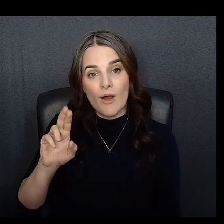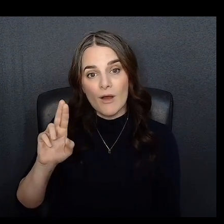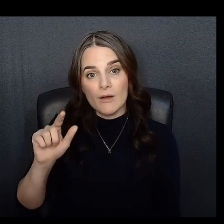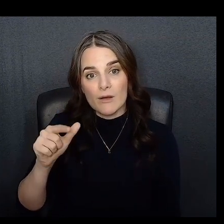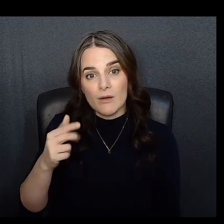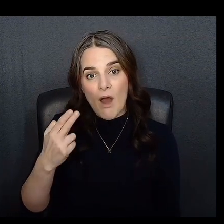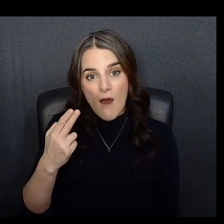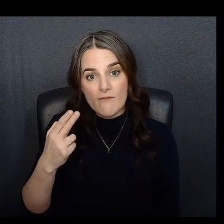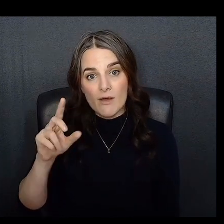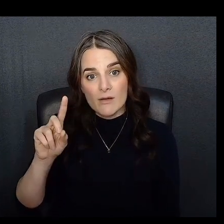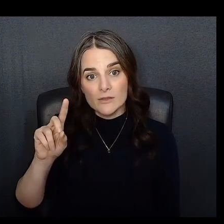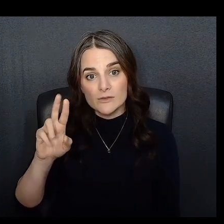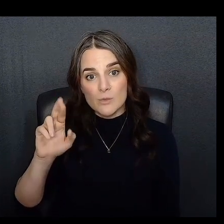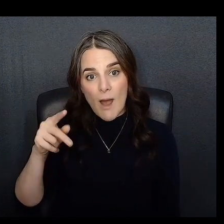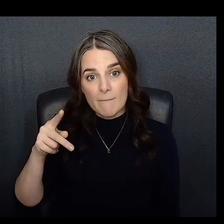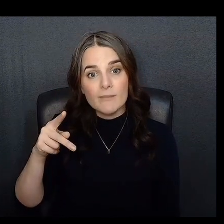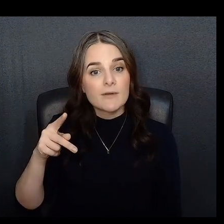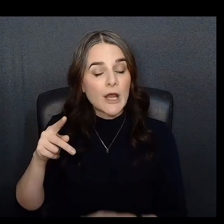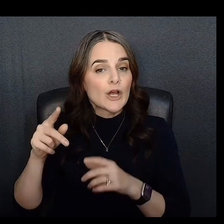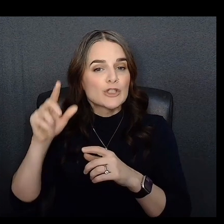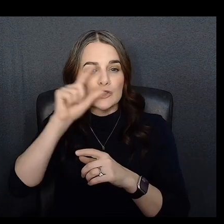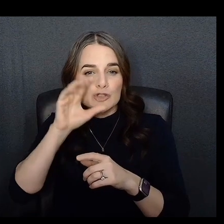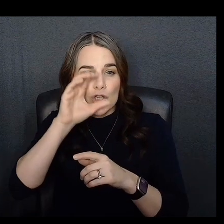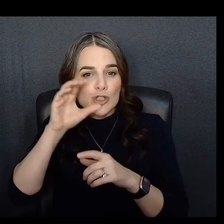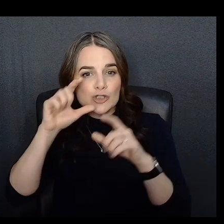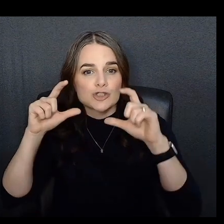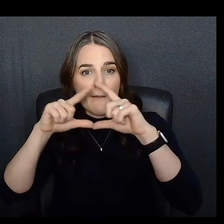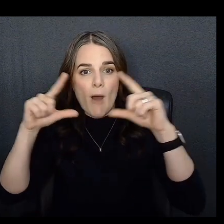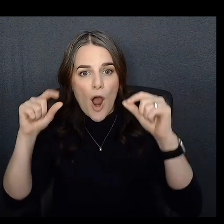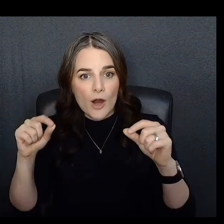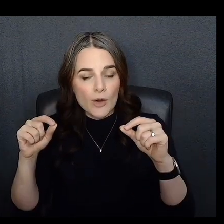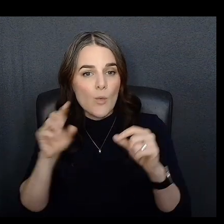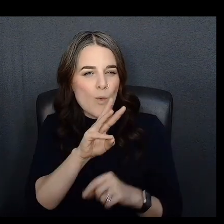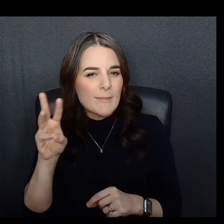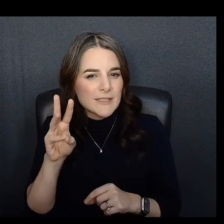like CoughDrop website, you can search for pride, and there's a really good page set